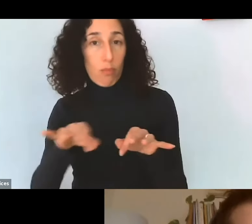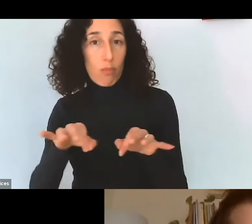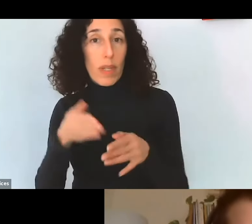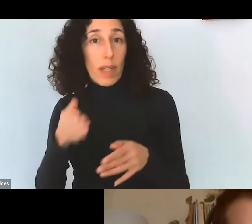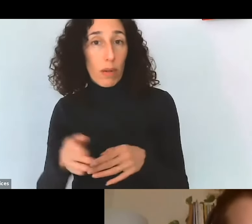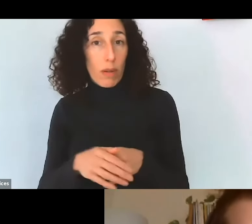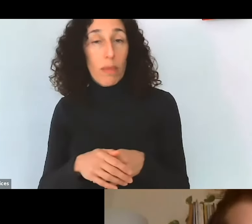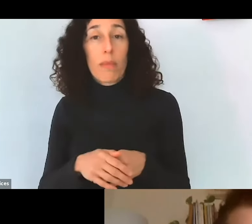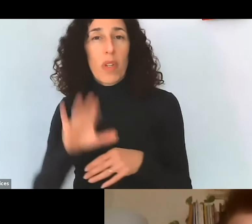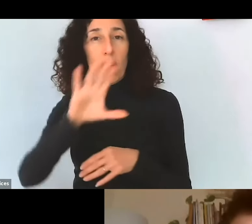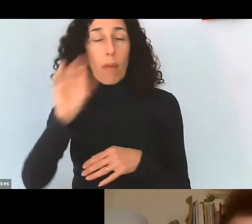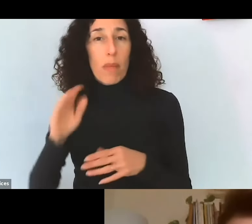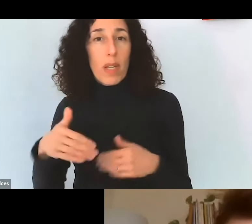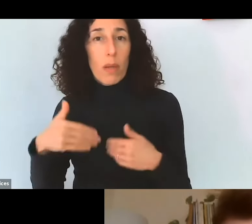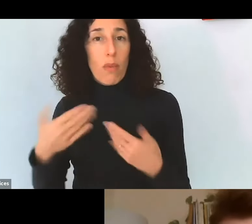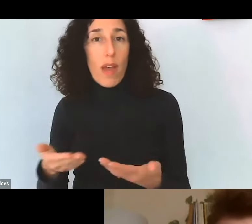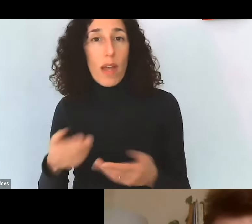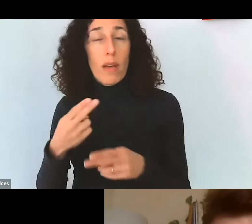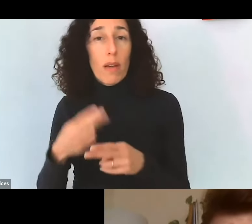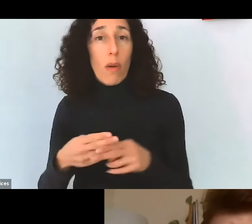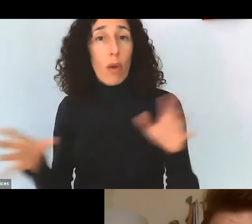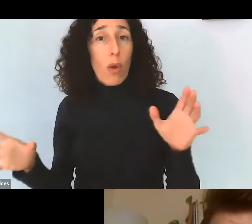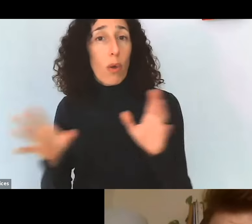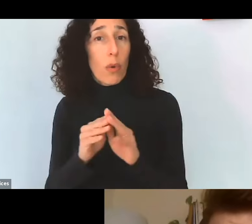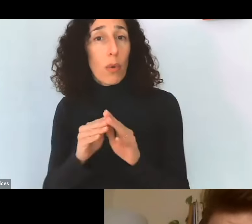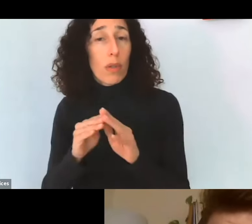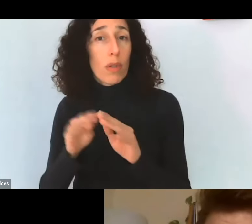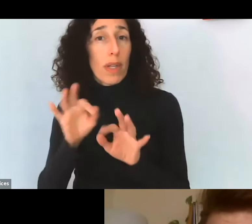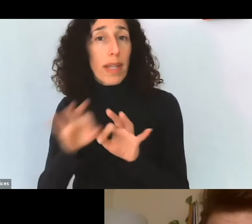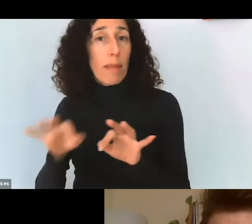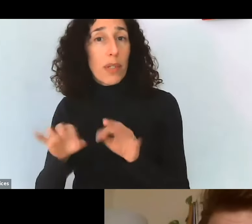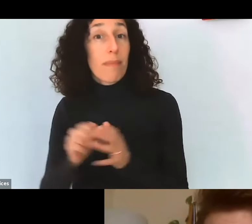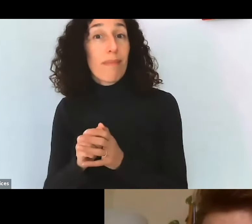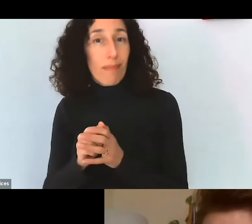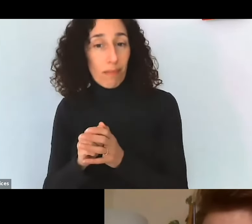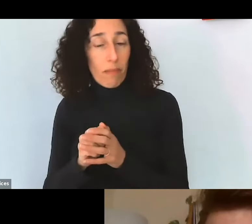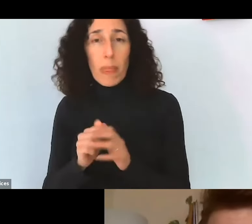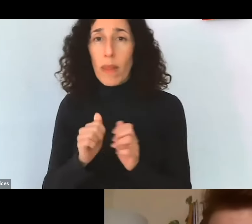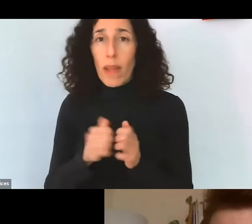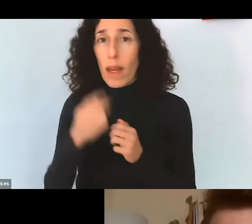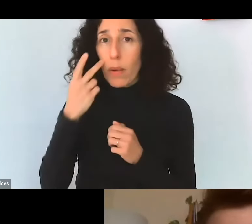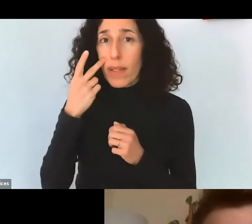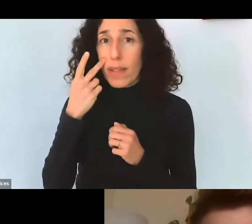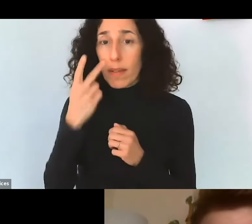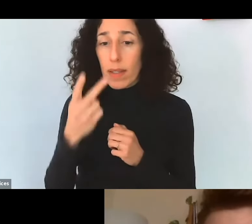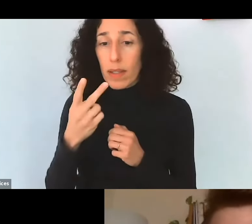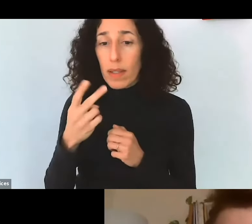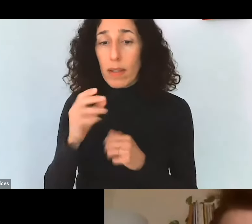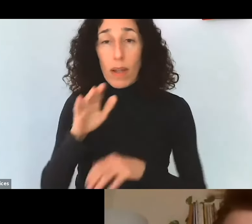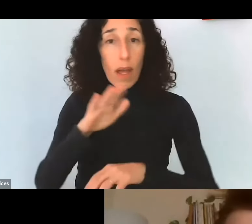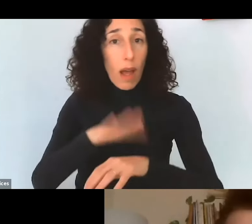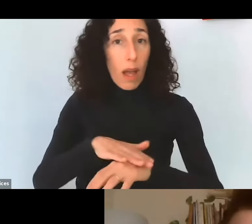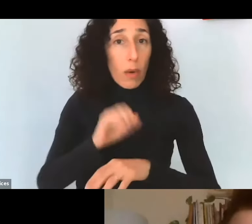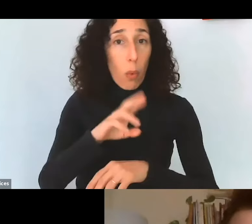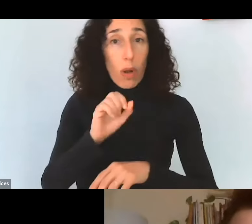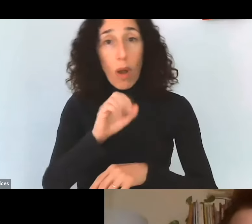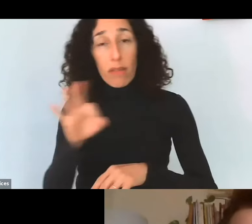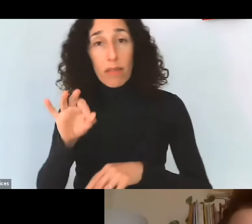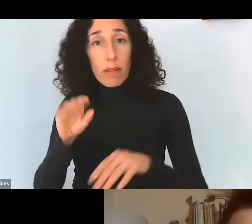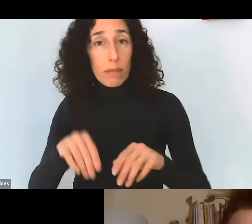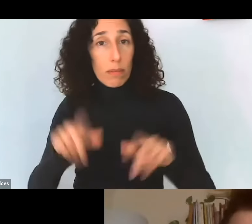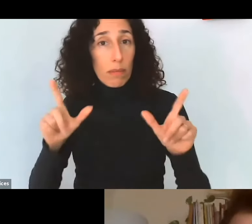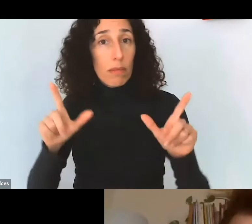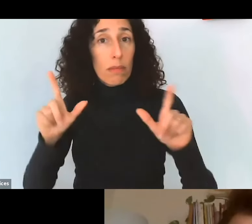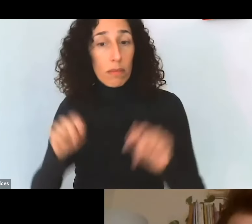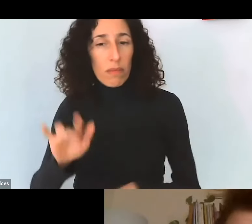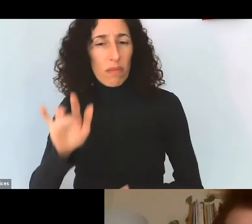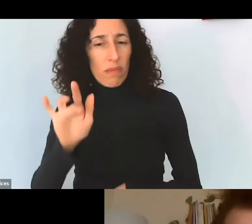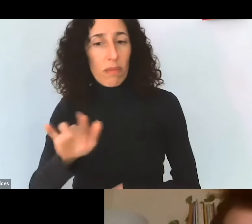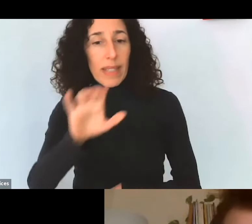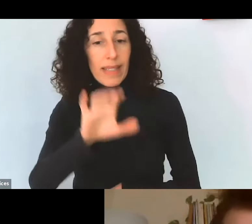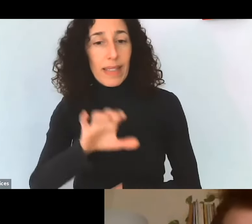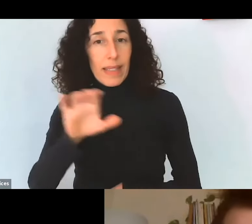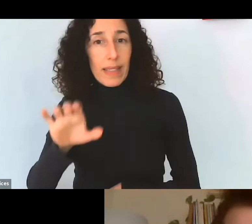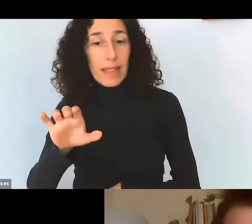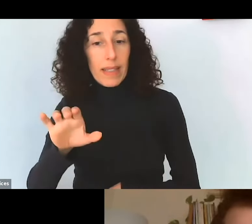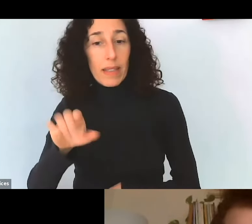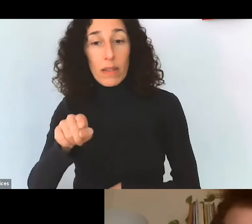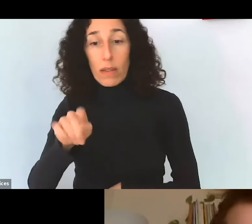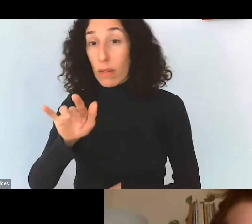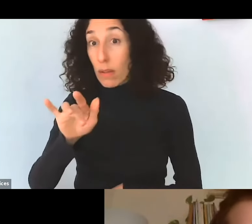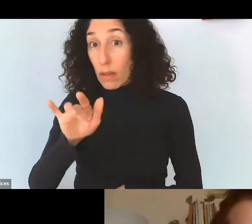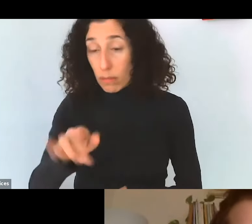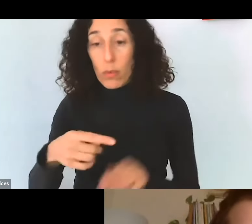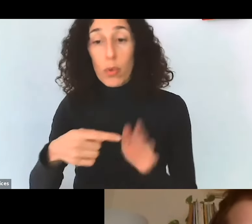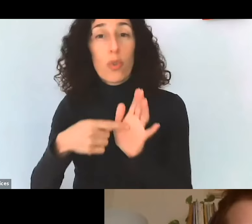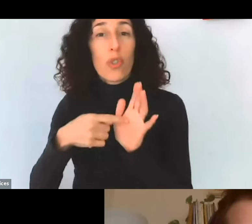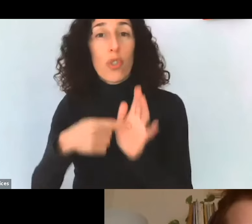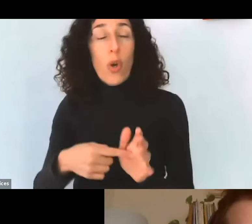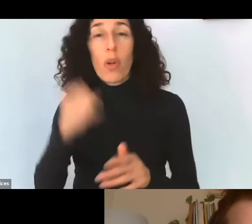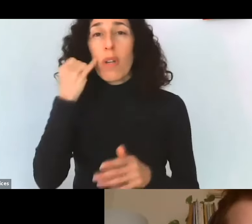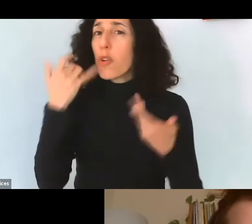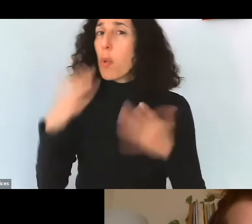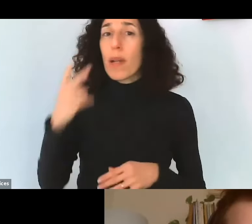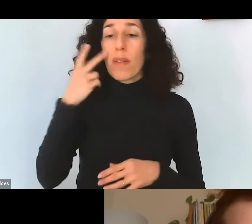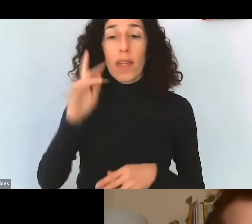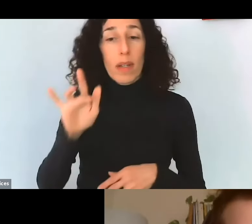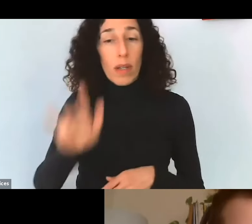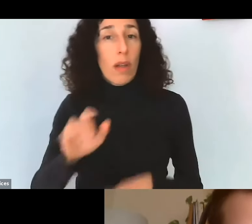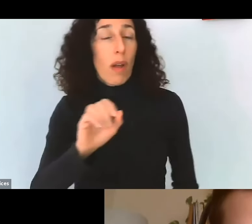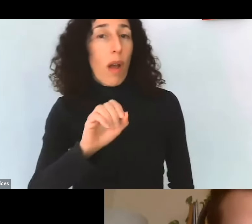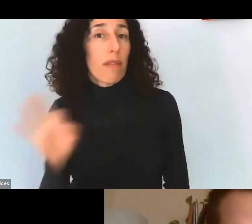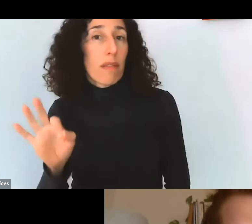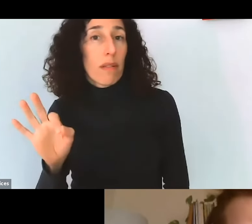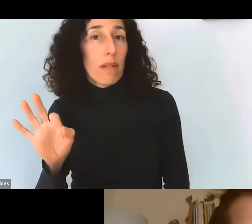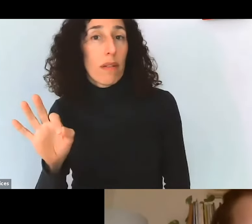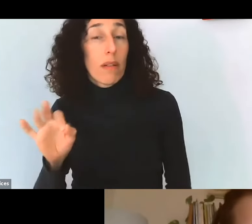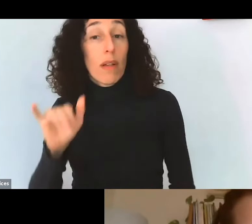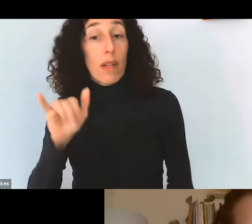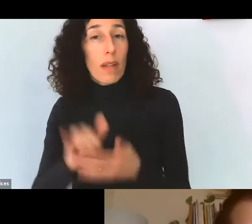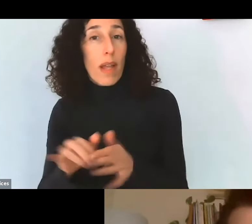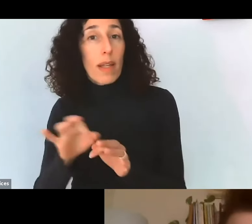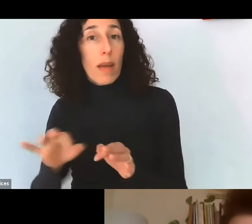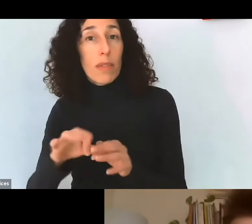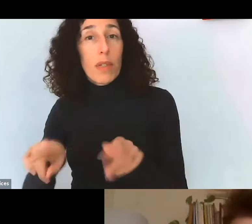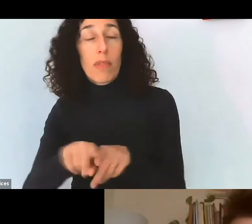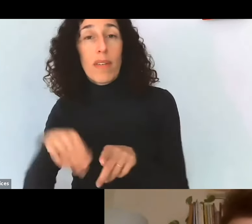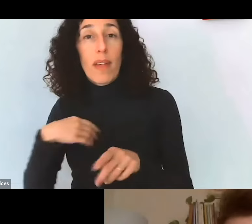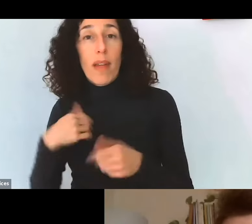I just want to go over a few accommodations that we have today for folks joining us via Zoom and give sort of a rundown on what we're going to be talking about today. So, for those of you who require it, we have captioning, courtesy of Total Caption. These captions are available, if you're joining us via Zoom, at the bottom of the screen you can select CC to turn on, turn off, or enlarge, or view a view a full transcript of the captions.